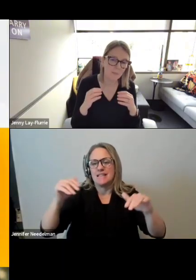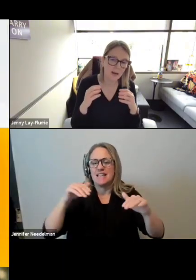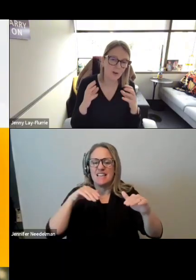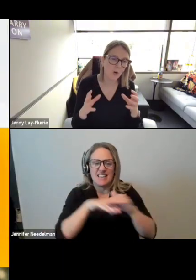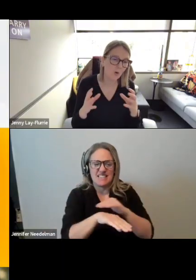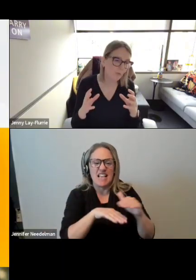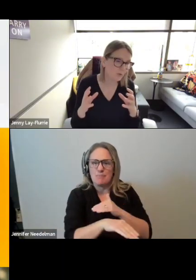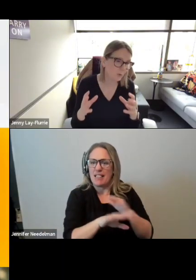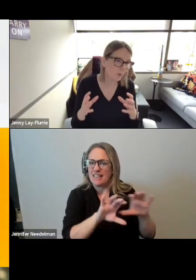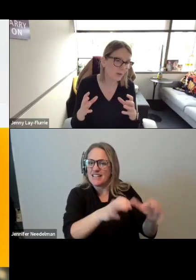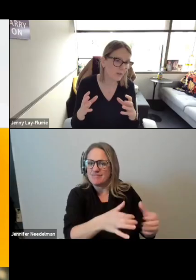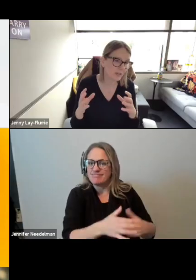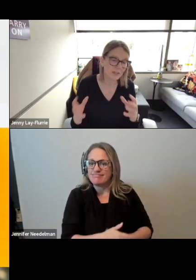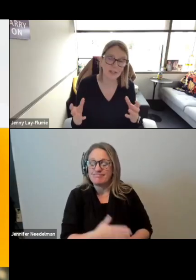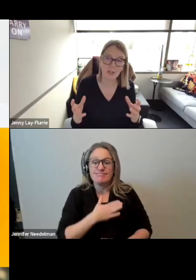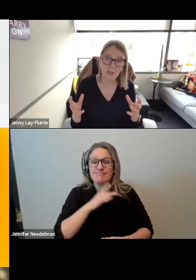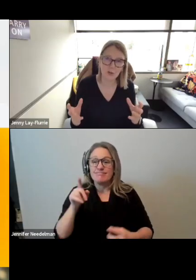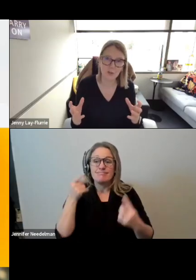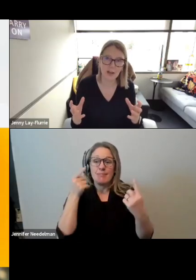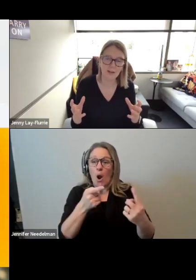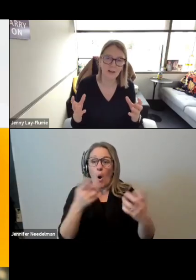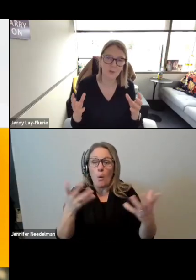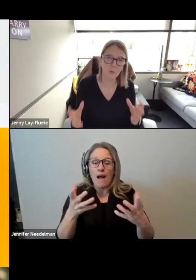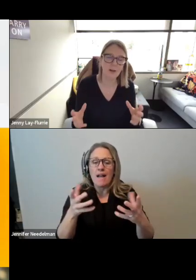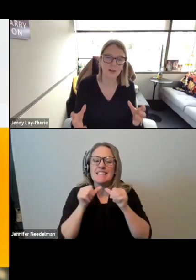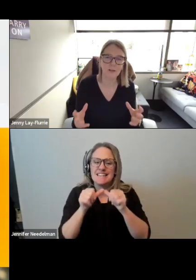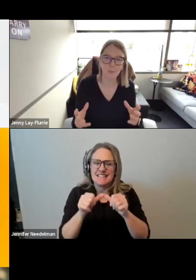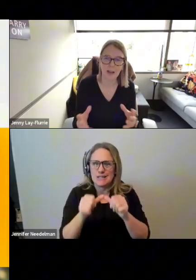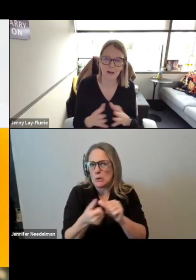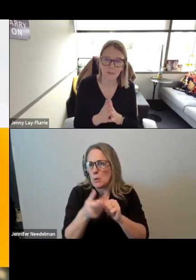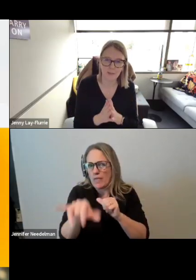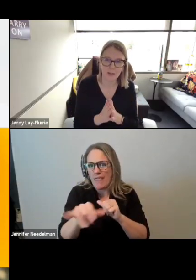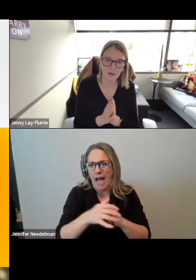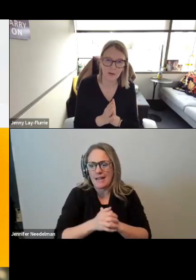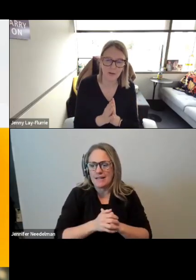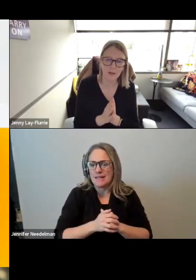And my goal for us all is to continue to do that as quickly as we can in this era,